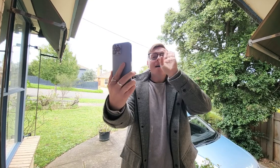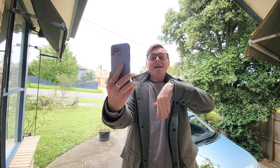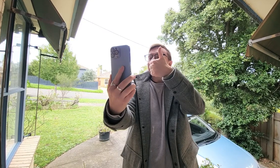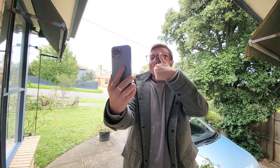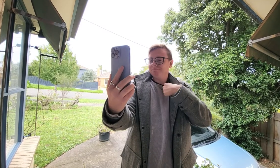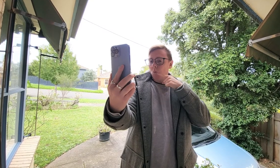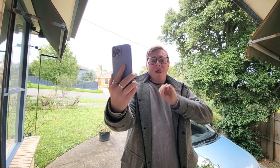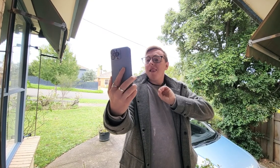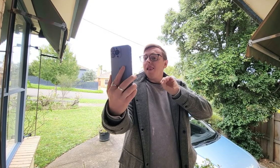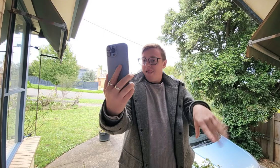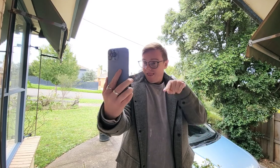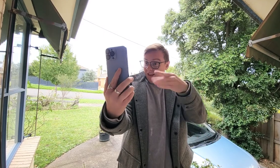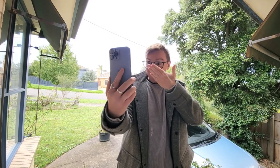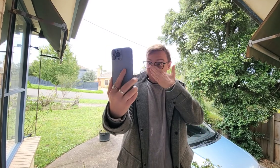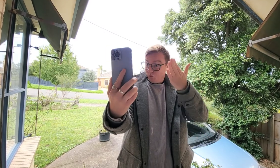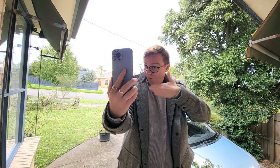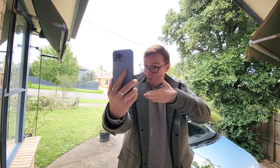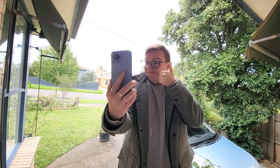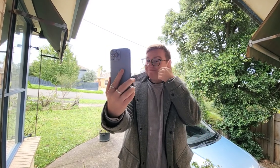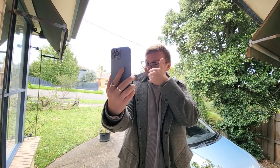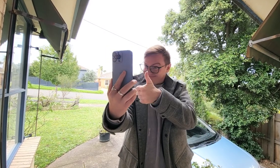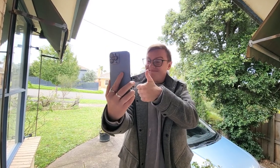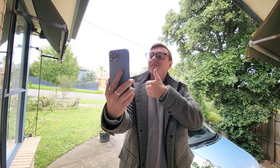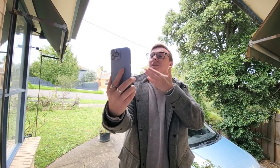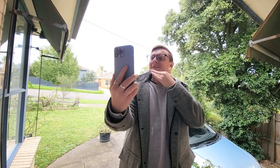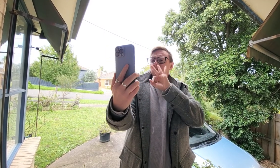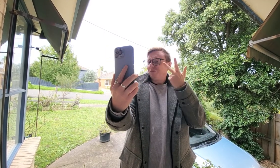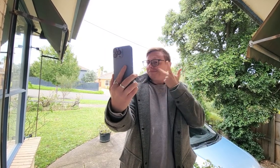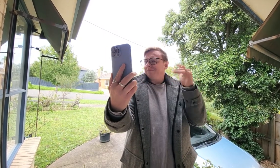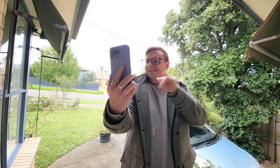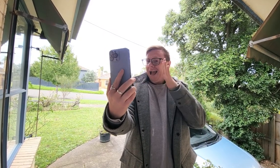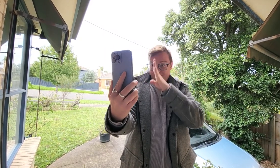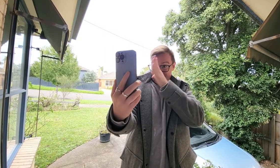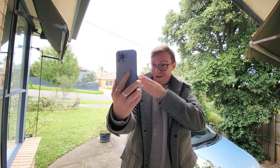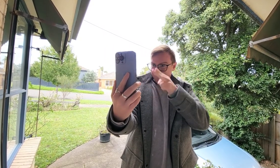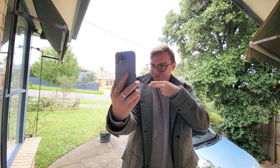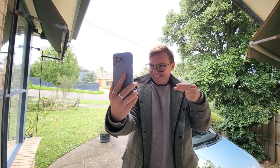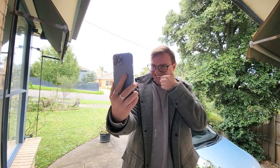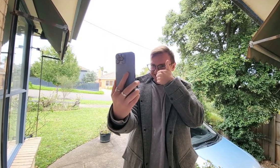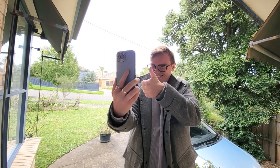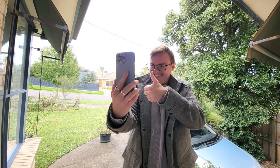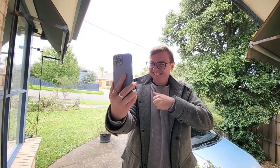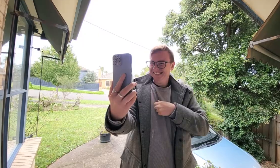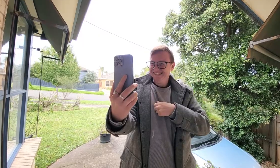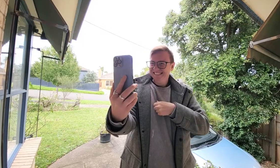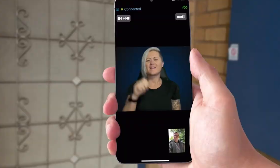That's ok I have left it at your front door, thank you. If you can please not show that to Sam, hide it for me, that would be great.